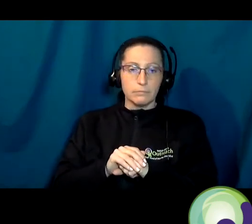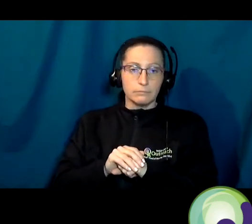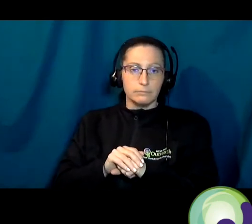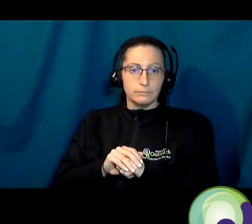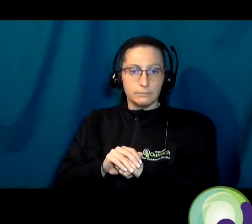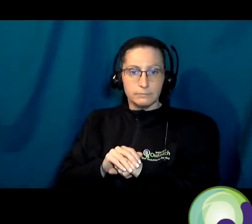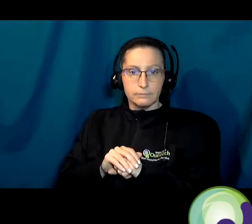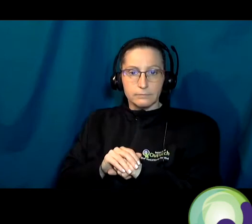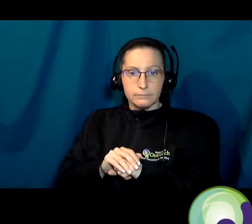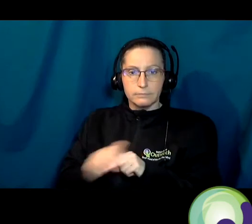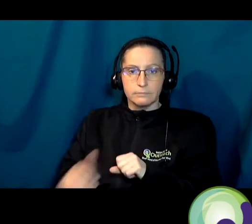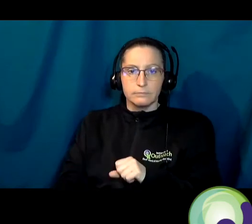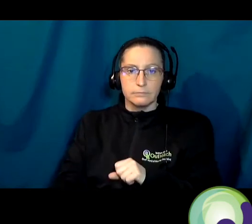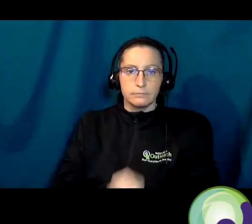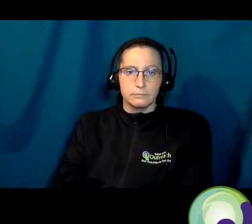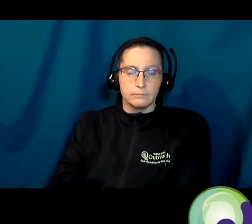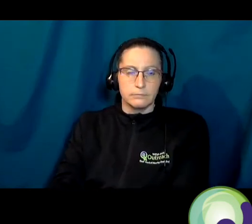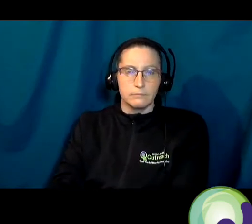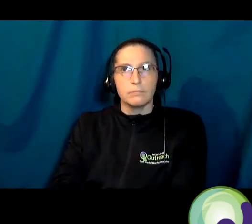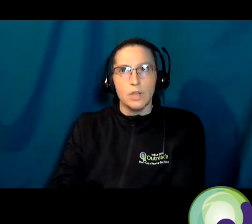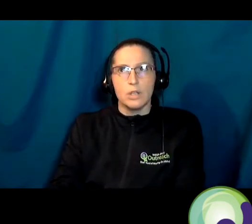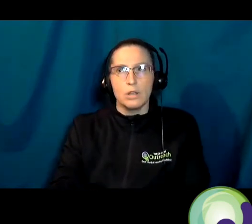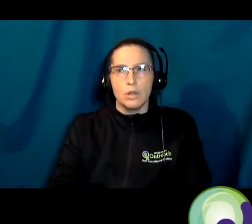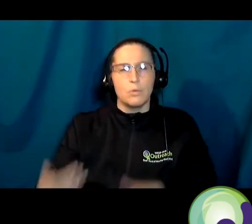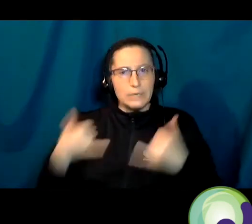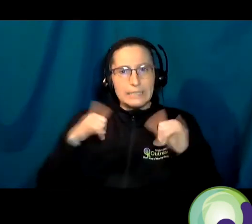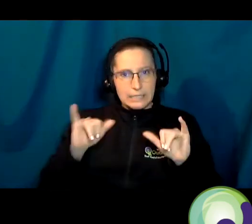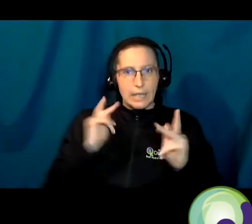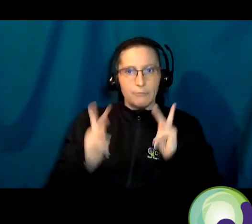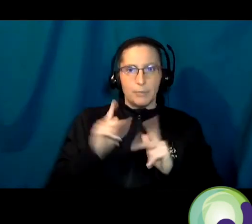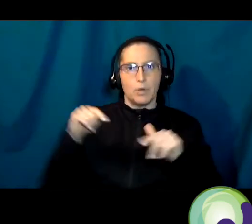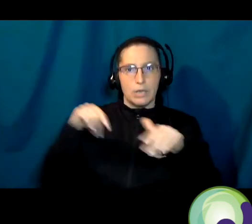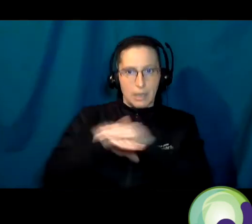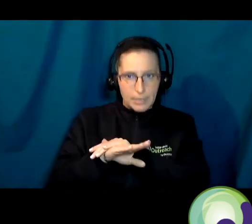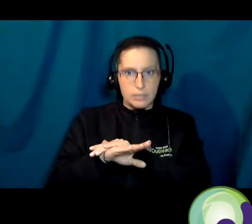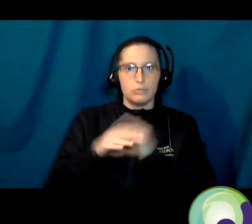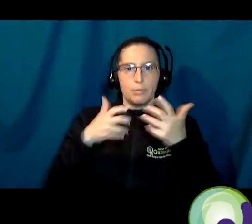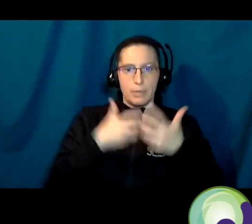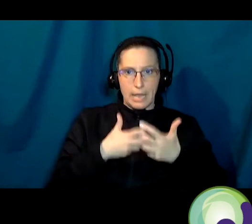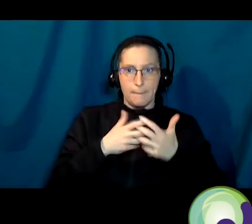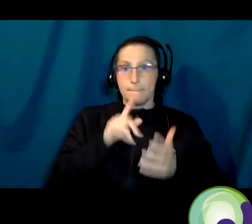still do have people come into the plant to make sure that the experience is going to fit them.